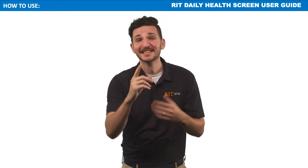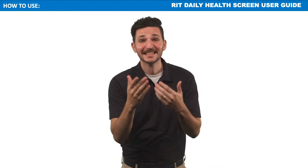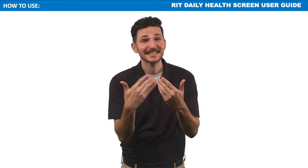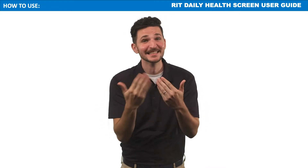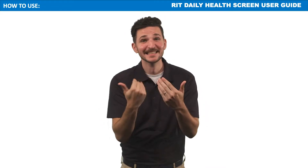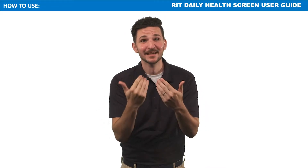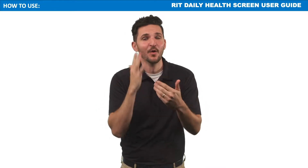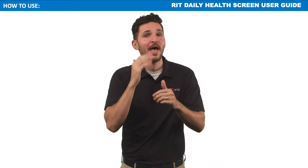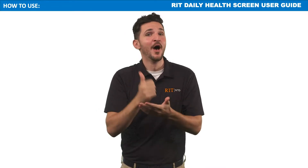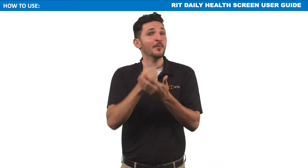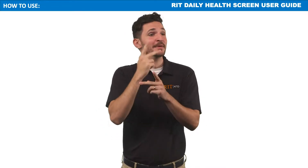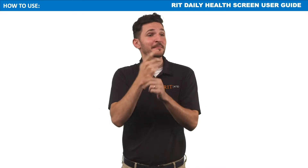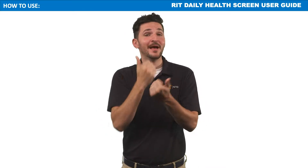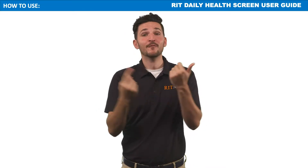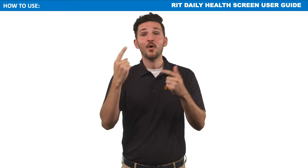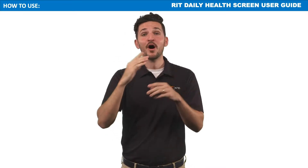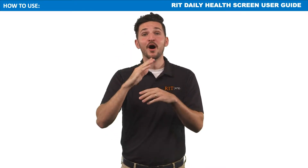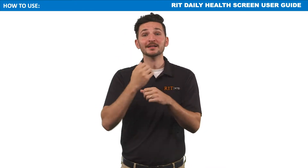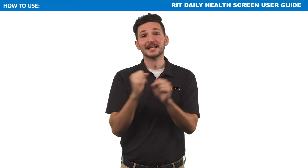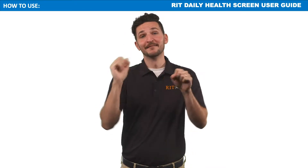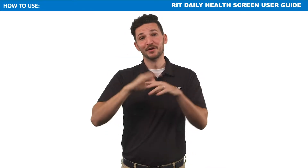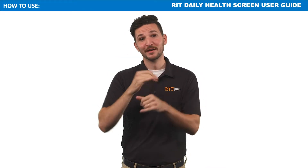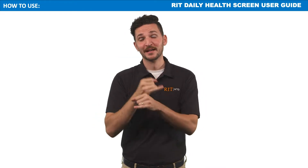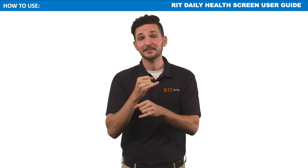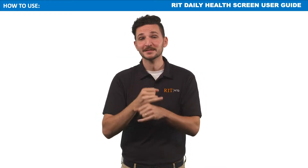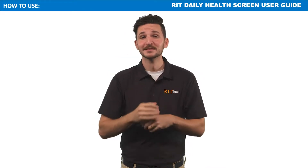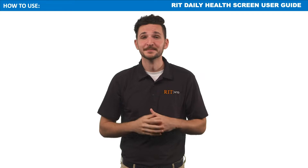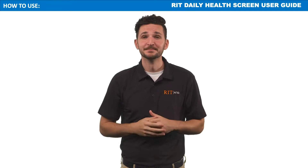It’s easy and will help keep everyone safe on campus.